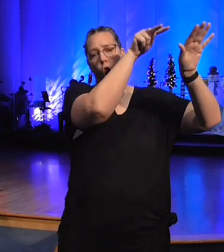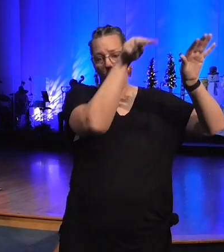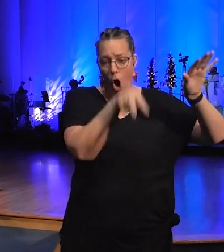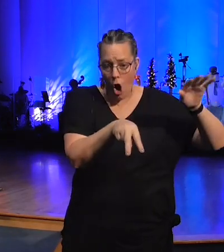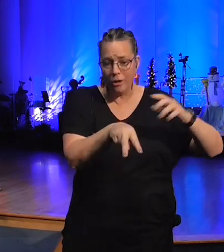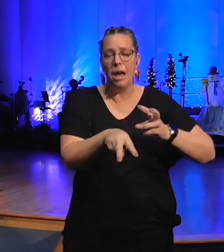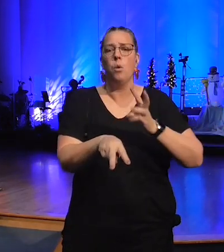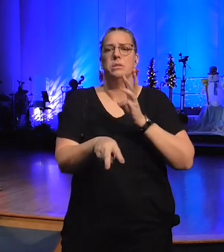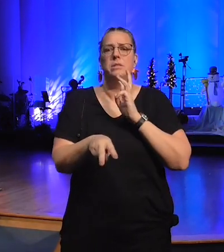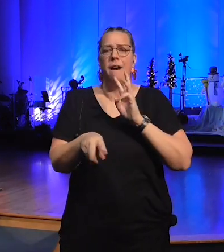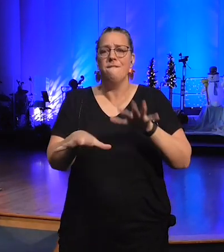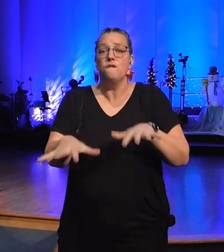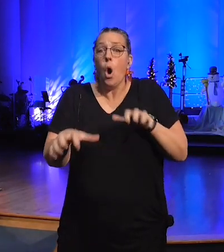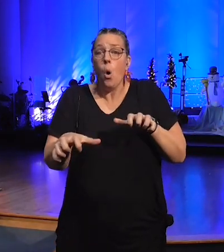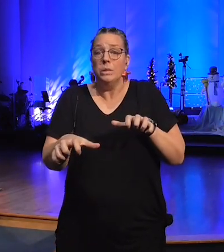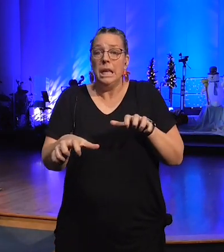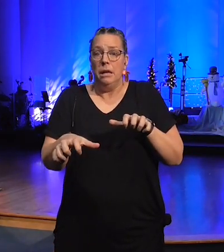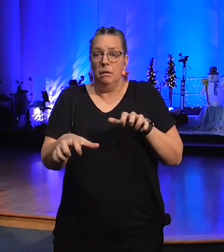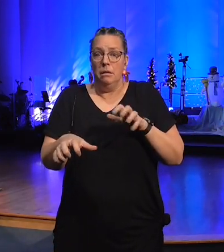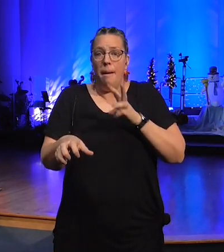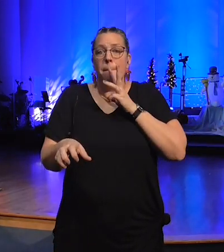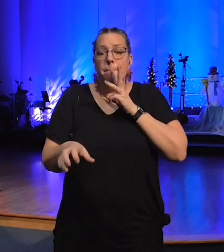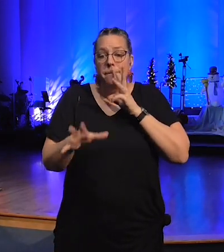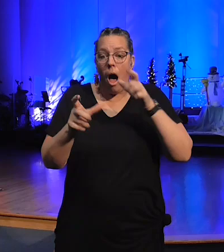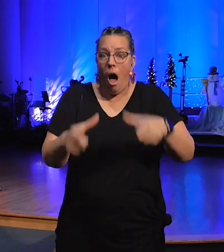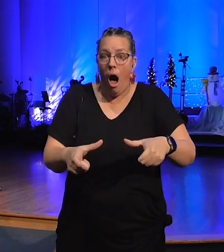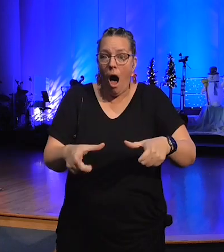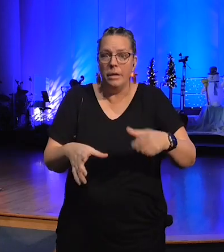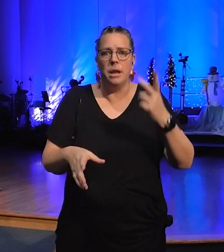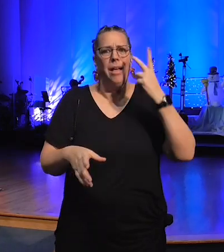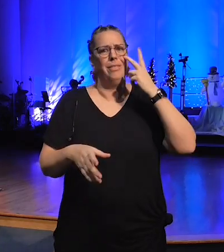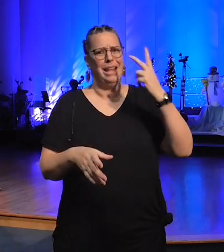they look down into the valley and there's a there's a pond down there that was frozen